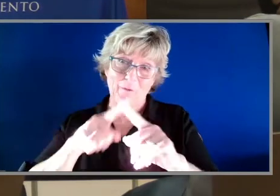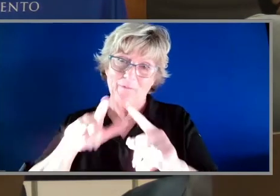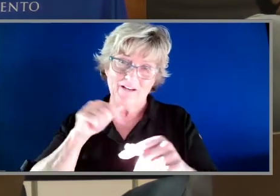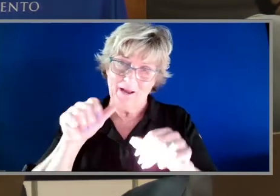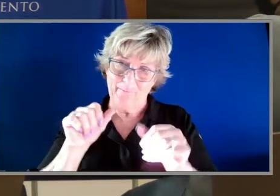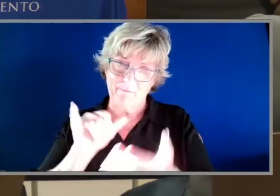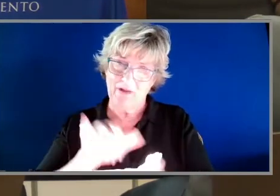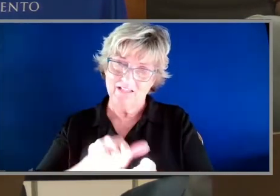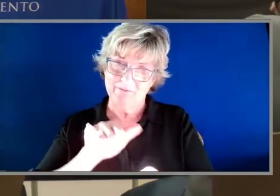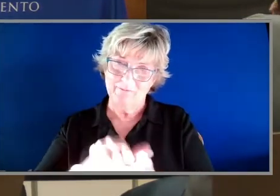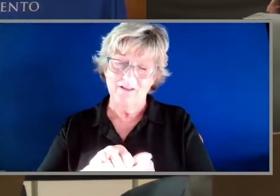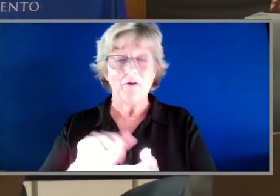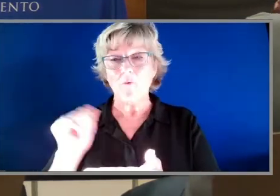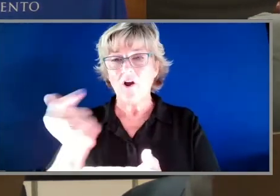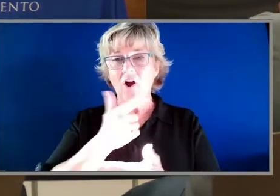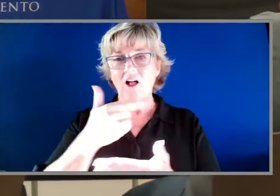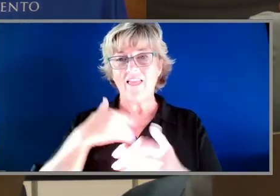Studio: Okay, so we do have a question yeah we can all have goals right.